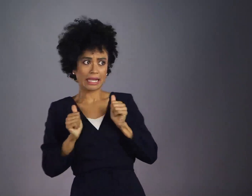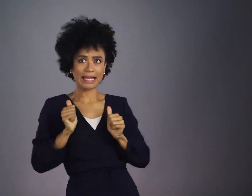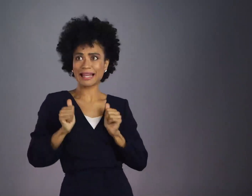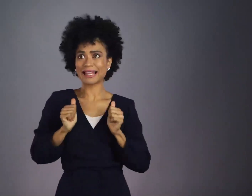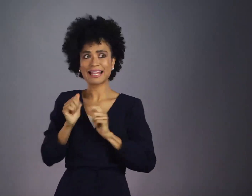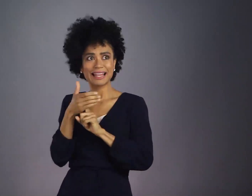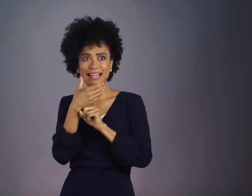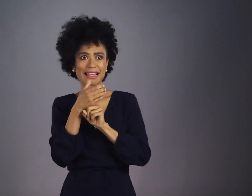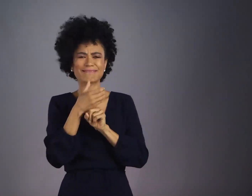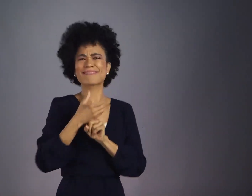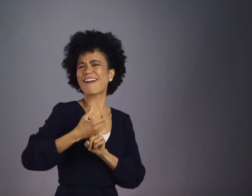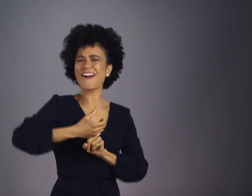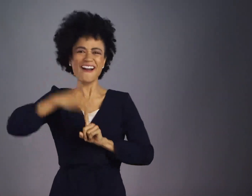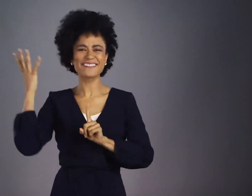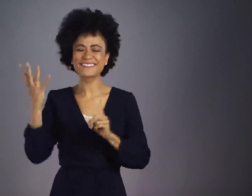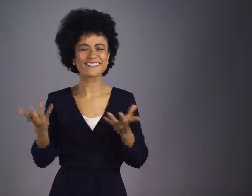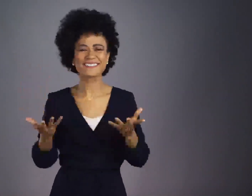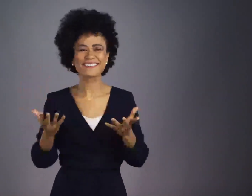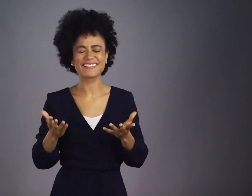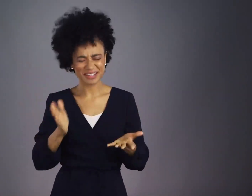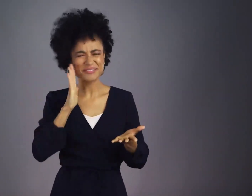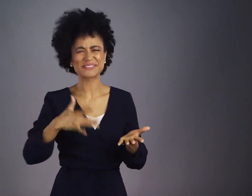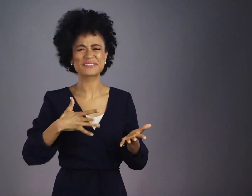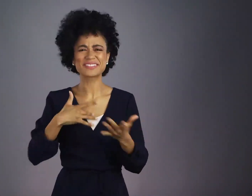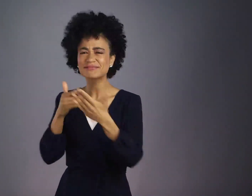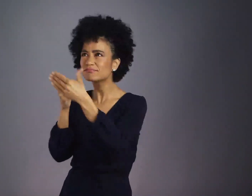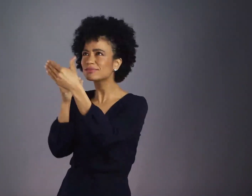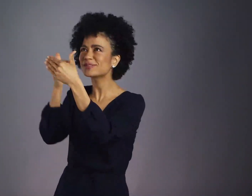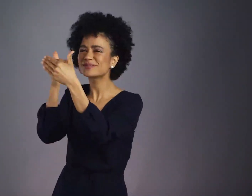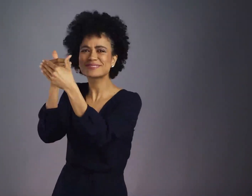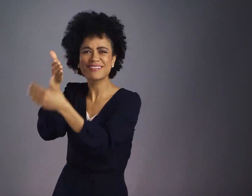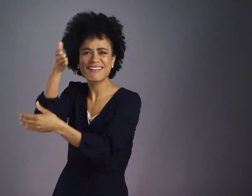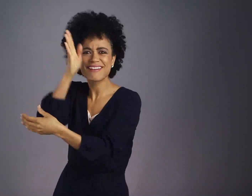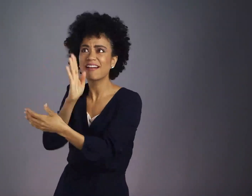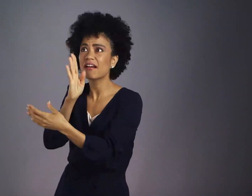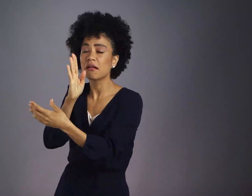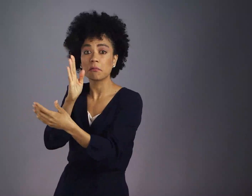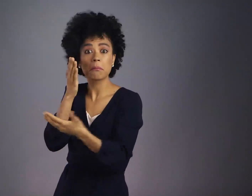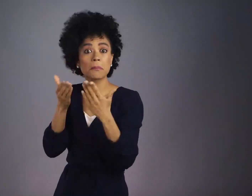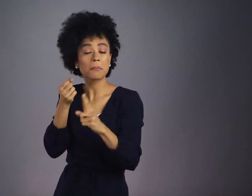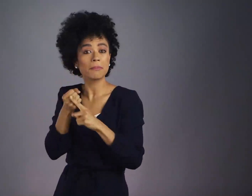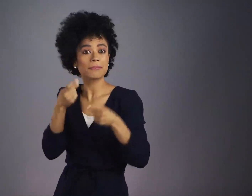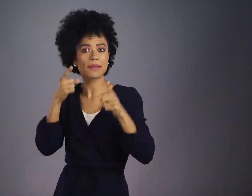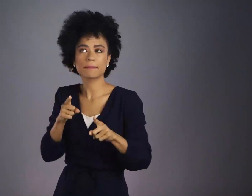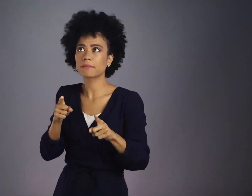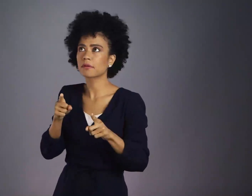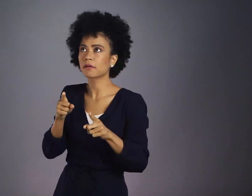Our fears fall from us. We begin to feel the nearness of our Creator.